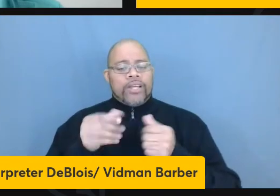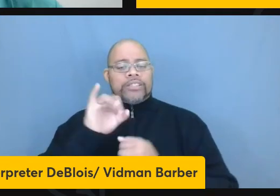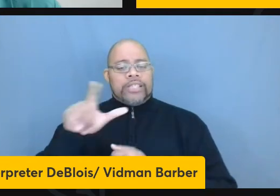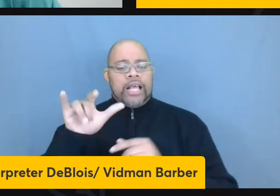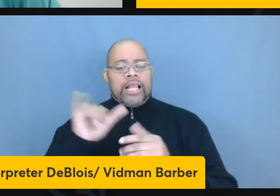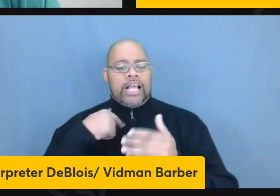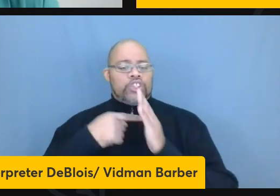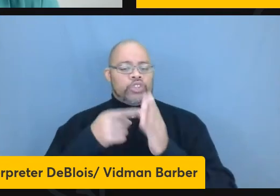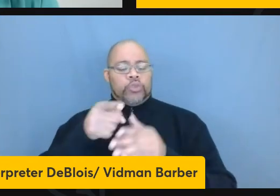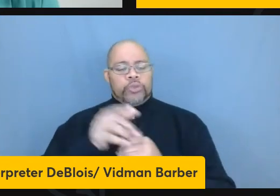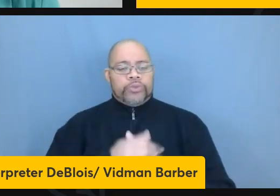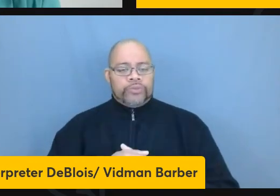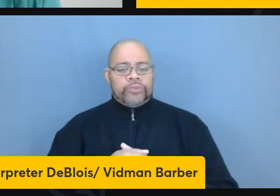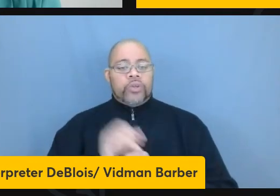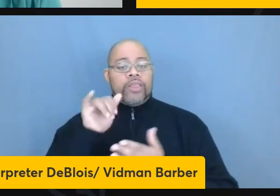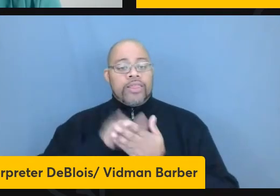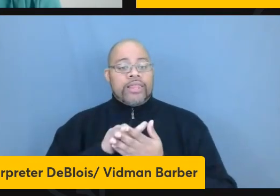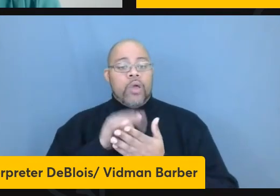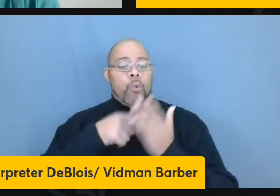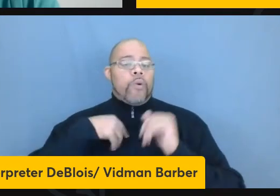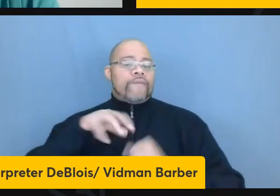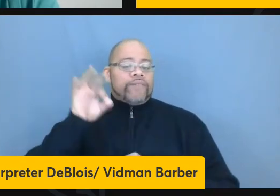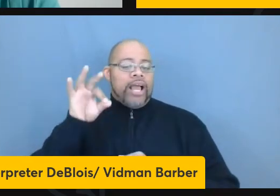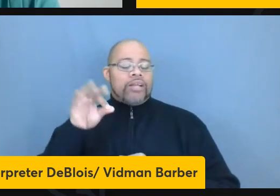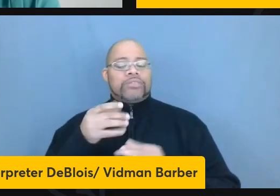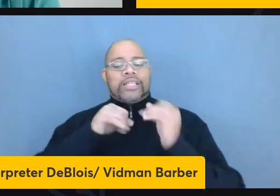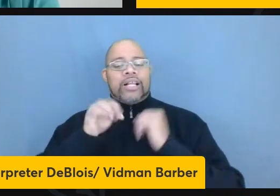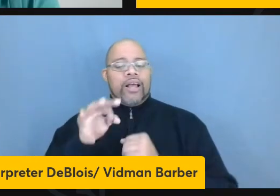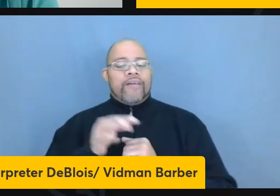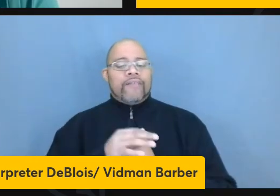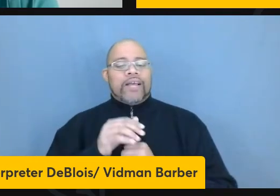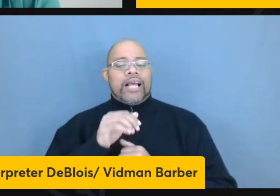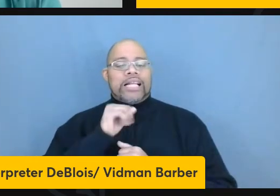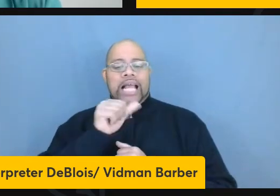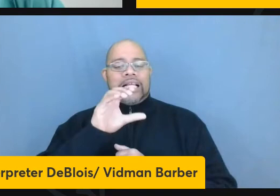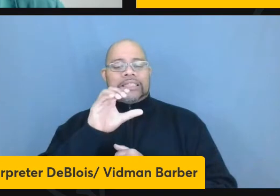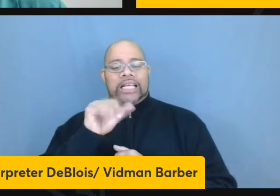you. So that's what we found rather than non set of philic activities. Yeah.